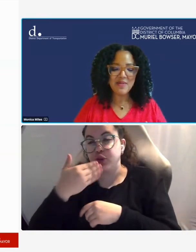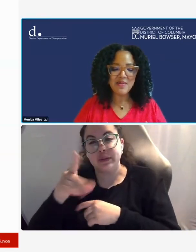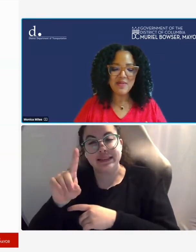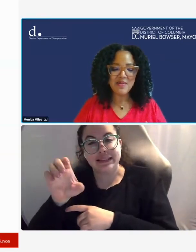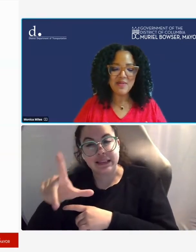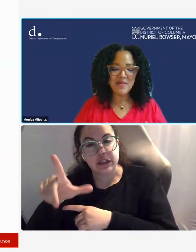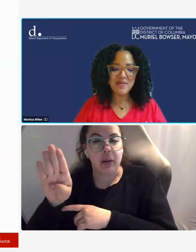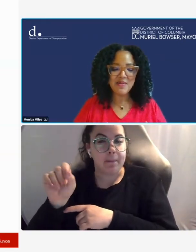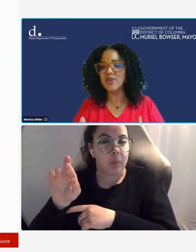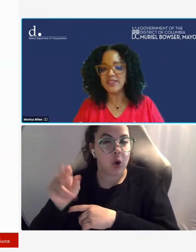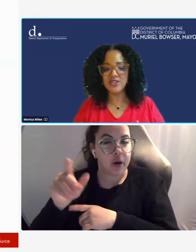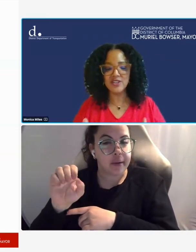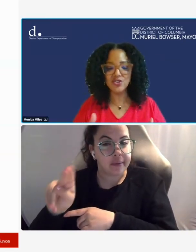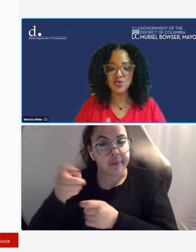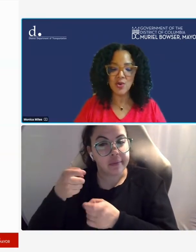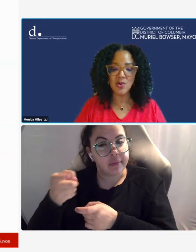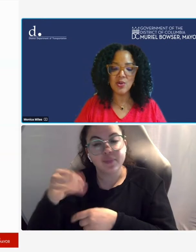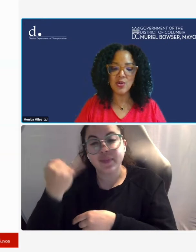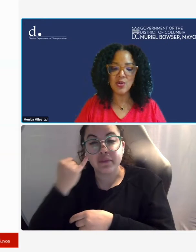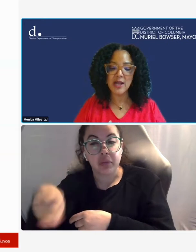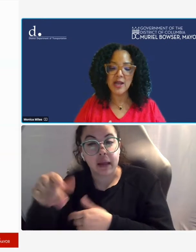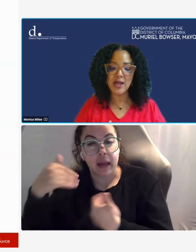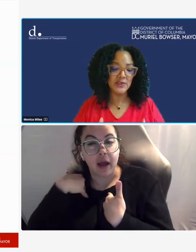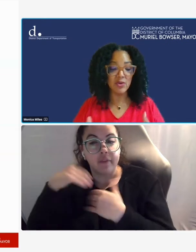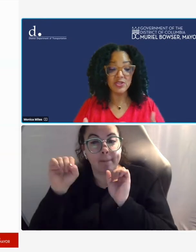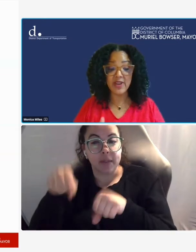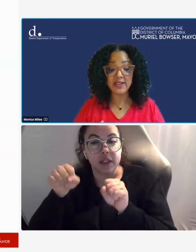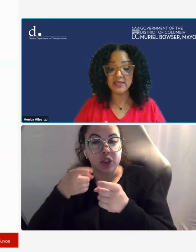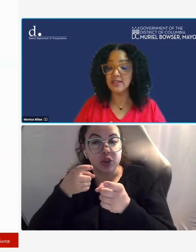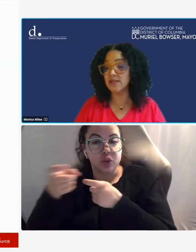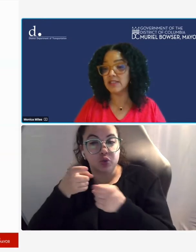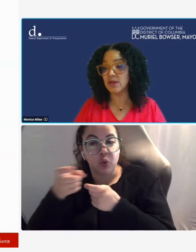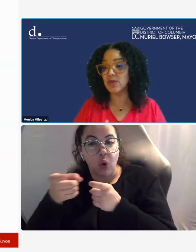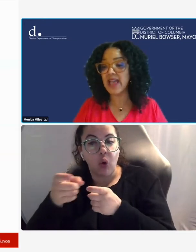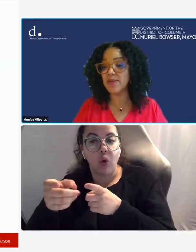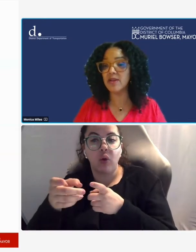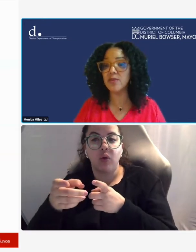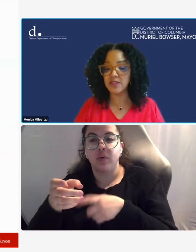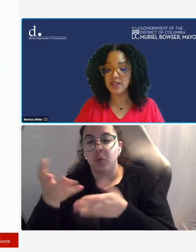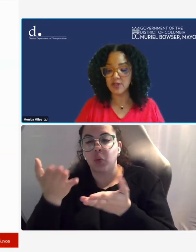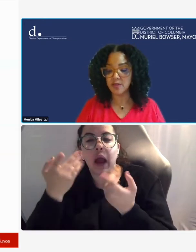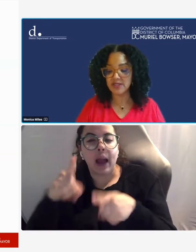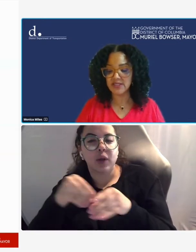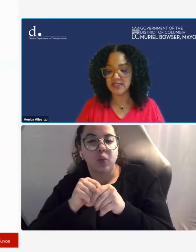have the ability to control um or direct you know what's happening with the with the business entity